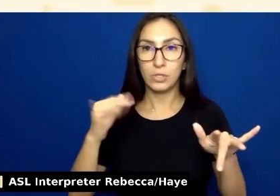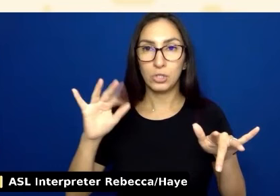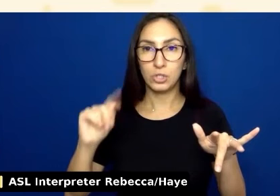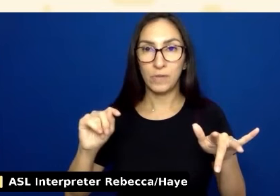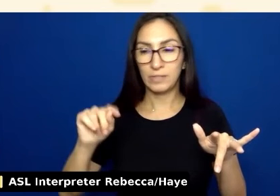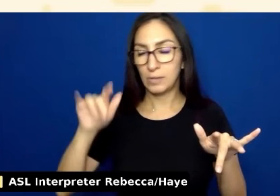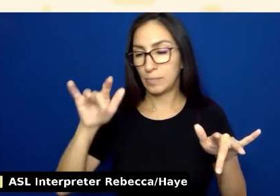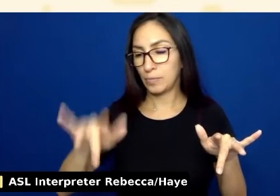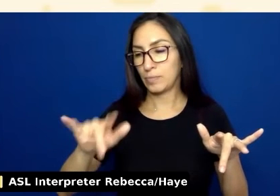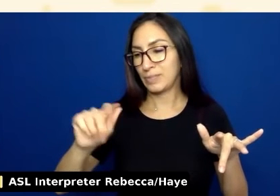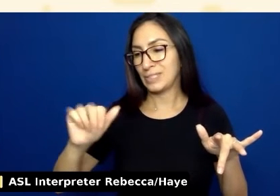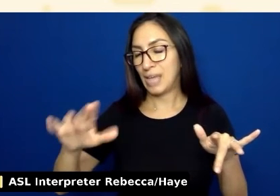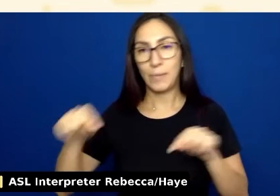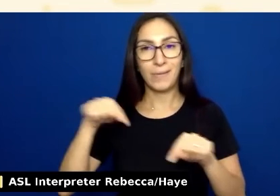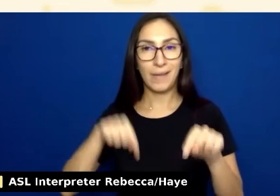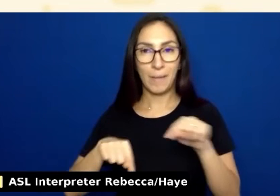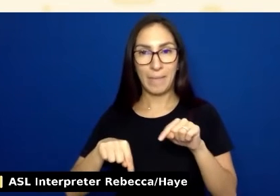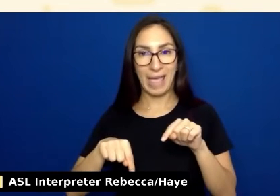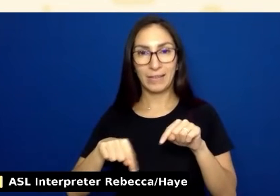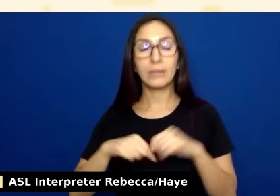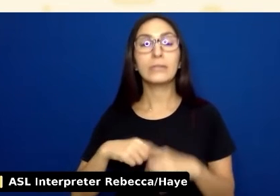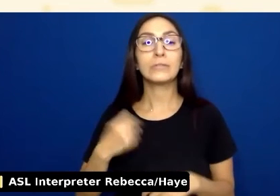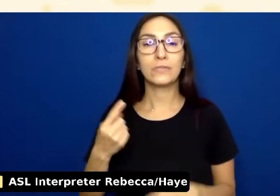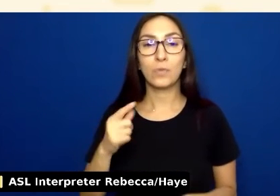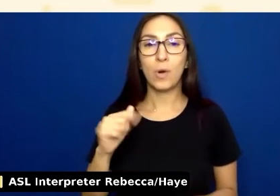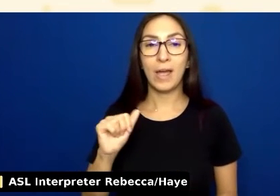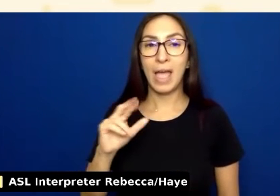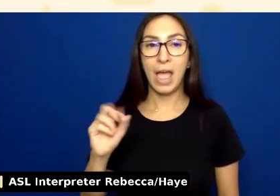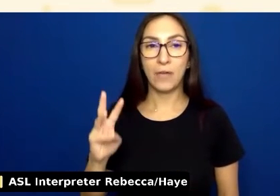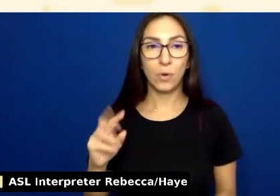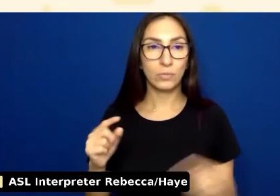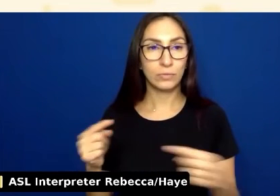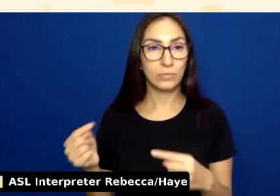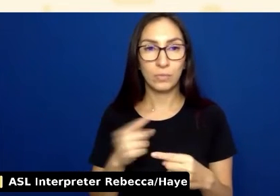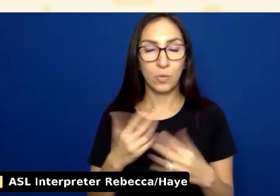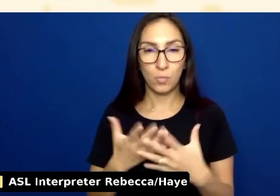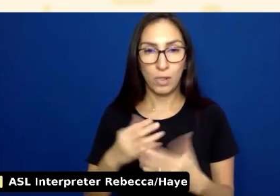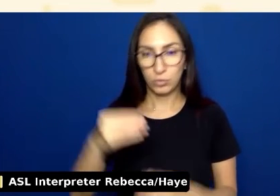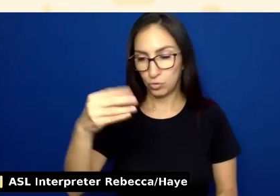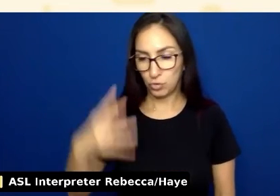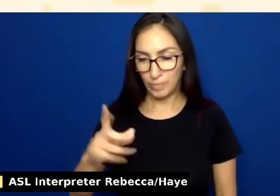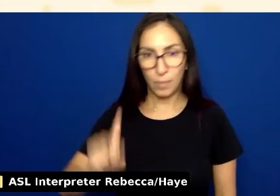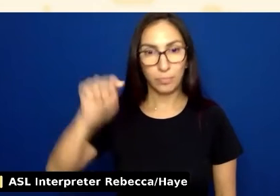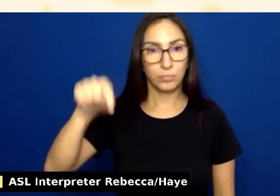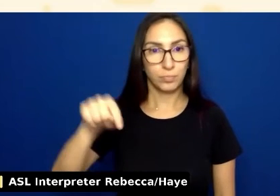Arrow keys, these will help you traverse through the dropdown options, menus, preview nodes,